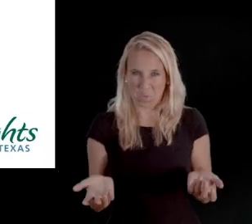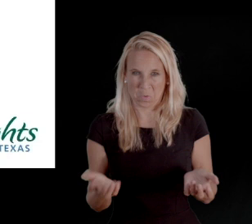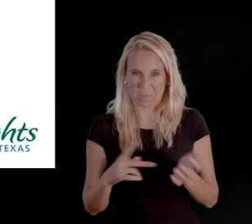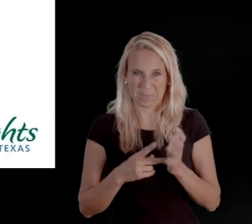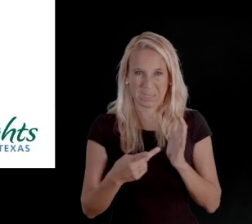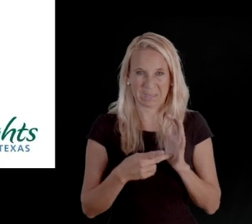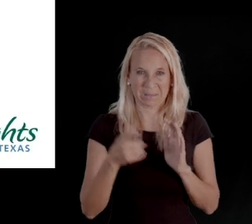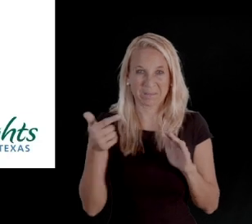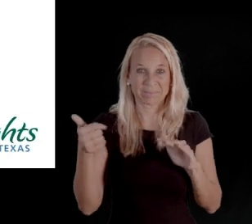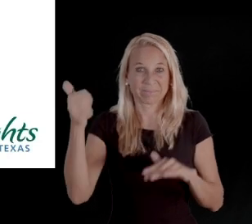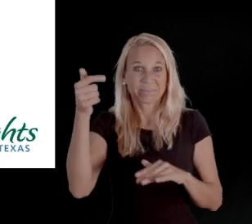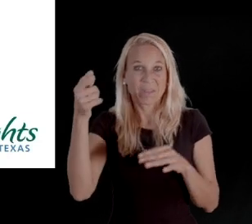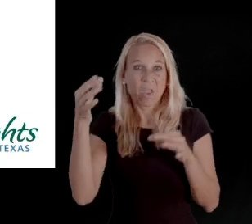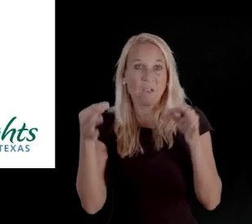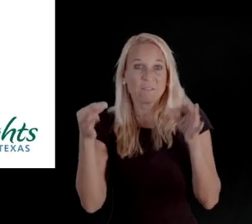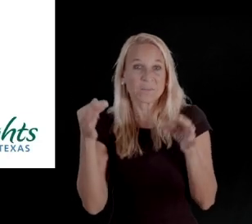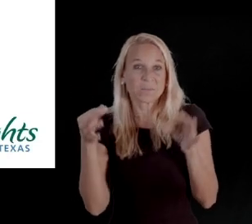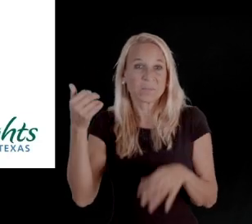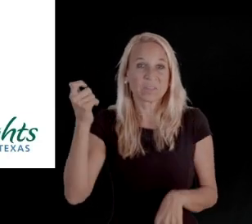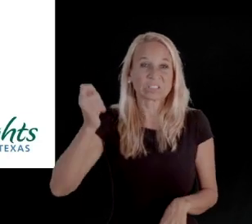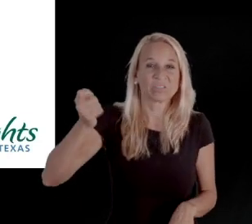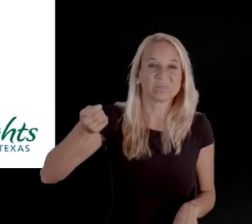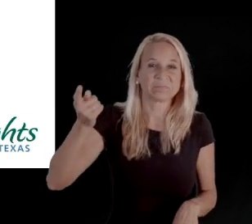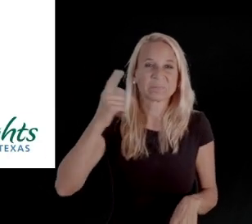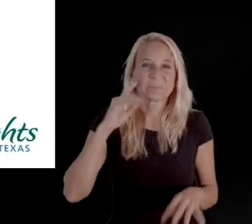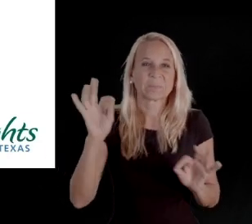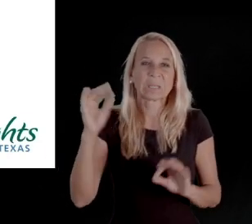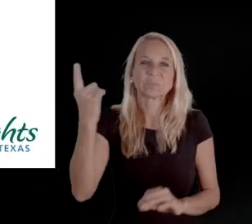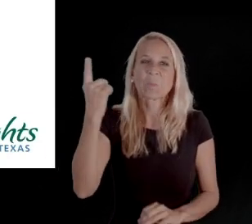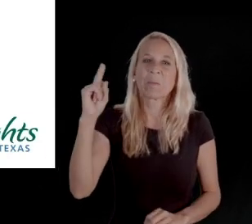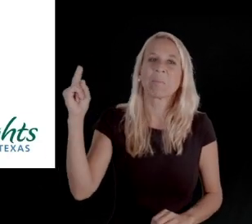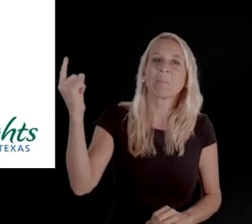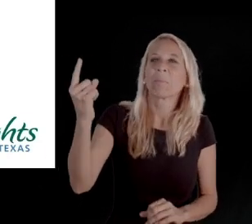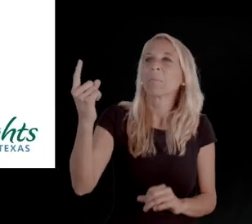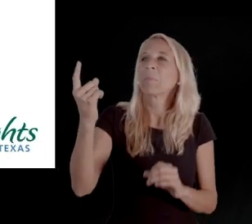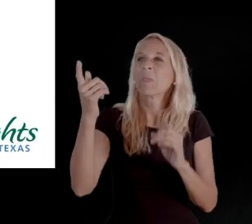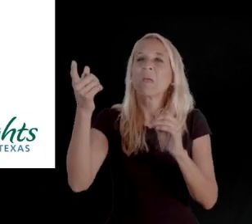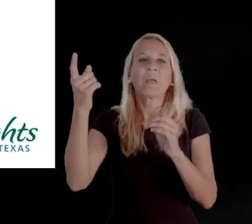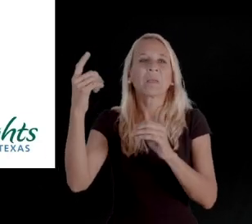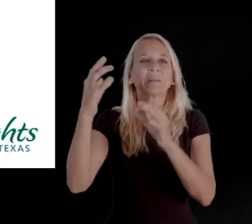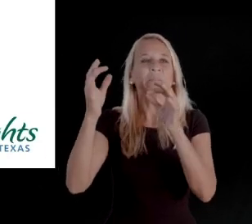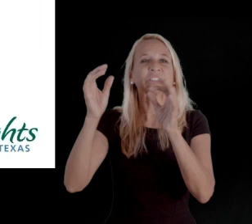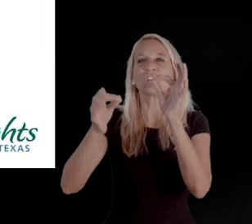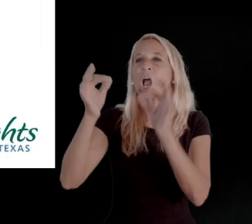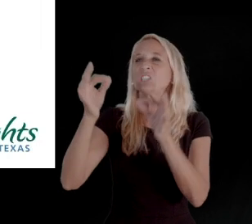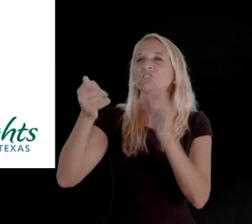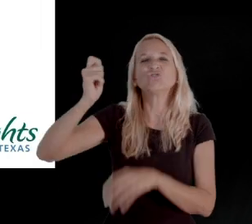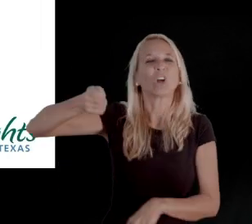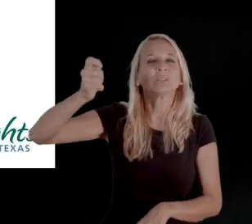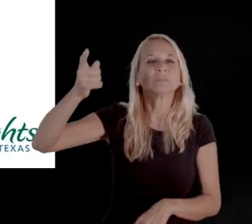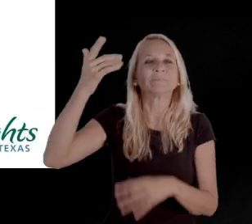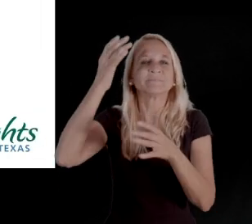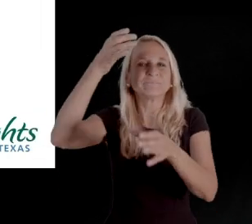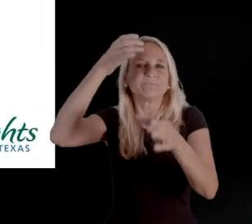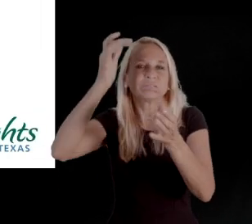they think it's someone that's an attorney or a judge or with a medical background, and that's not necessarily true.